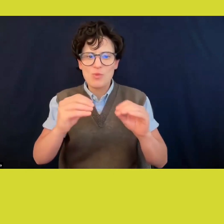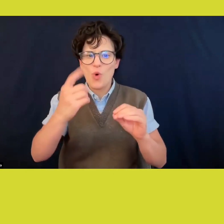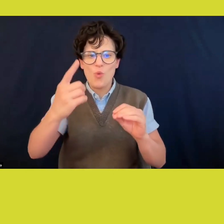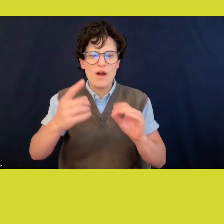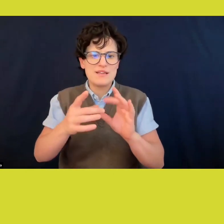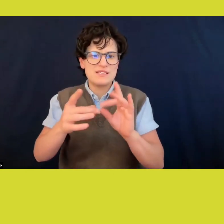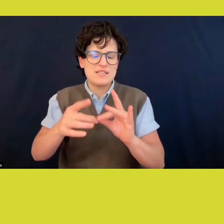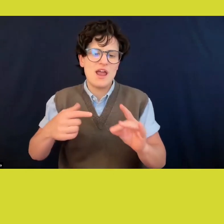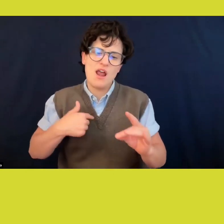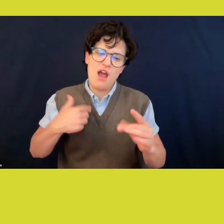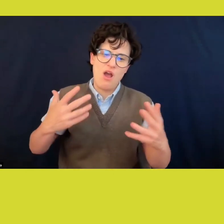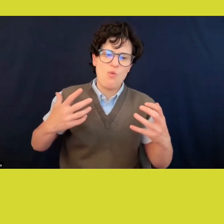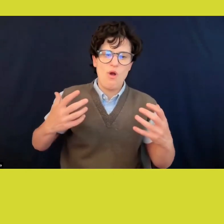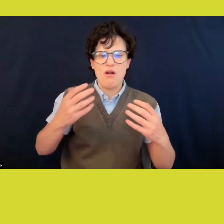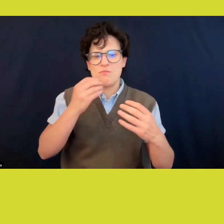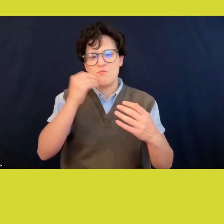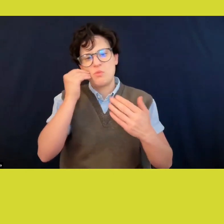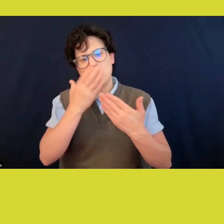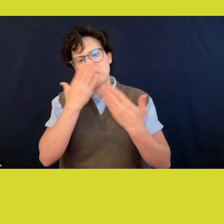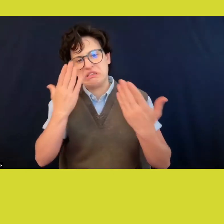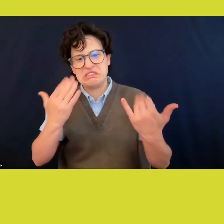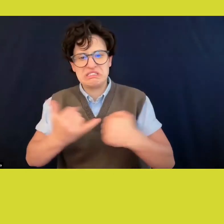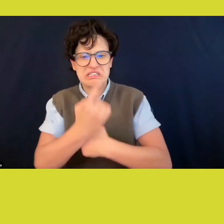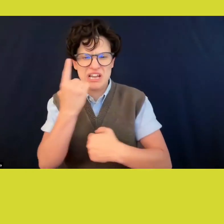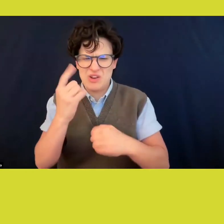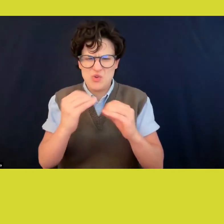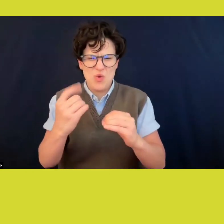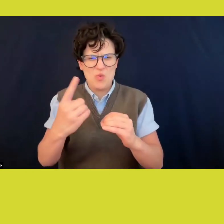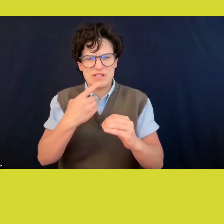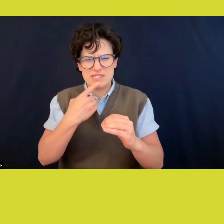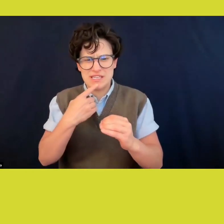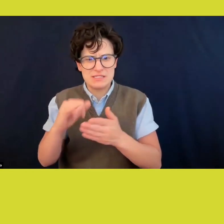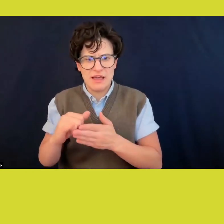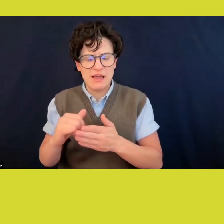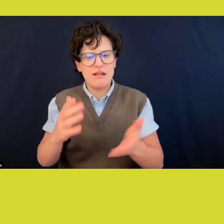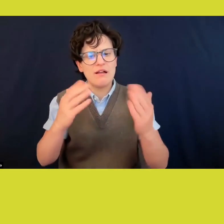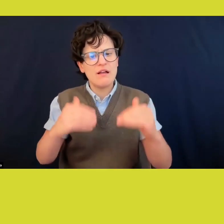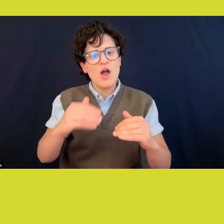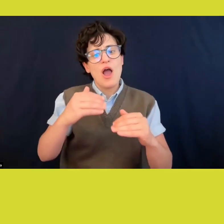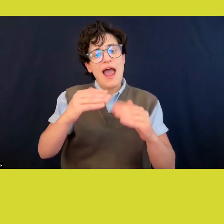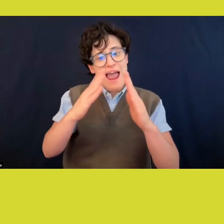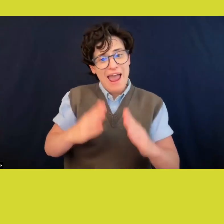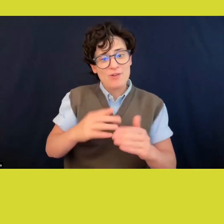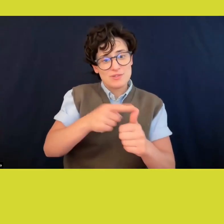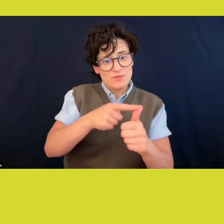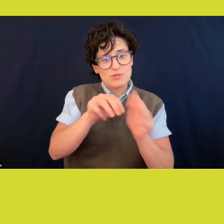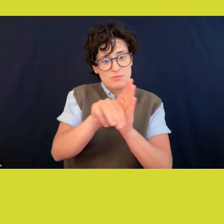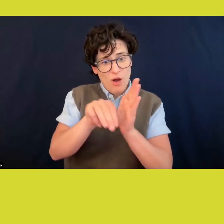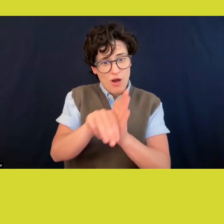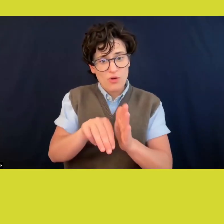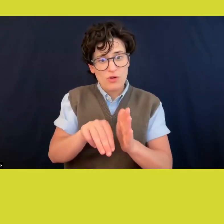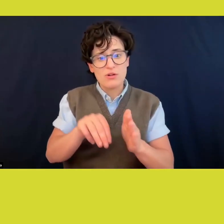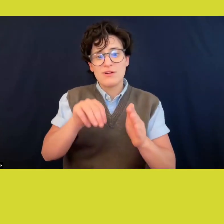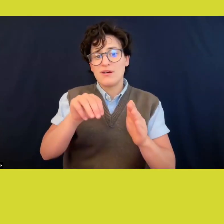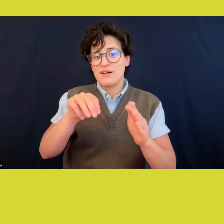supposed to be does absolutely effectively work on human beings such as myself because i didn't lose my